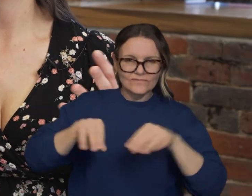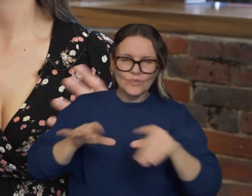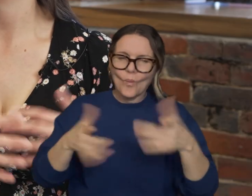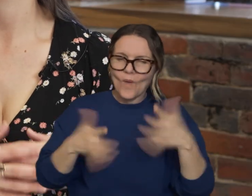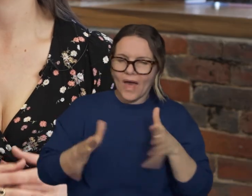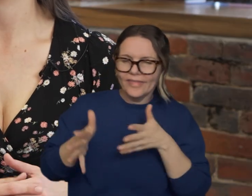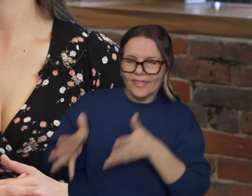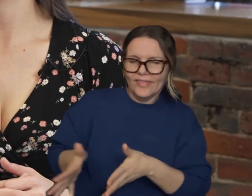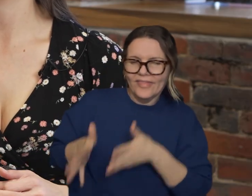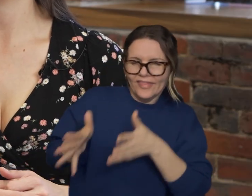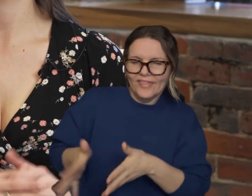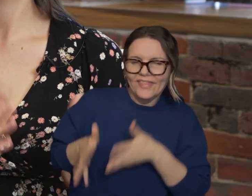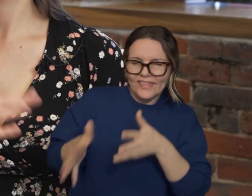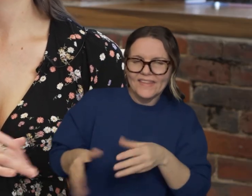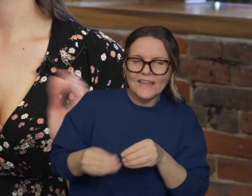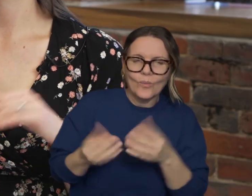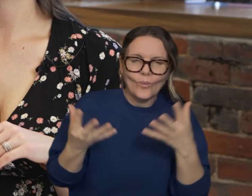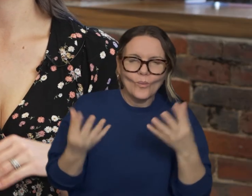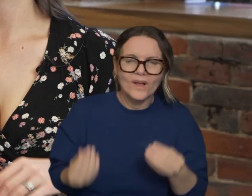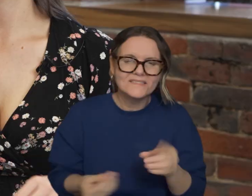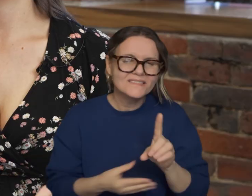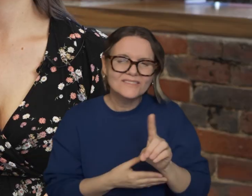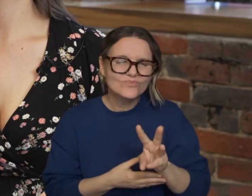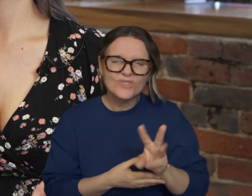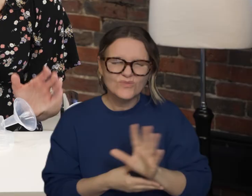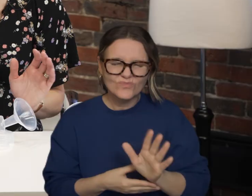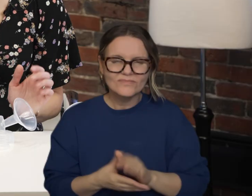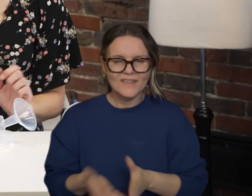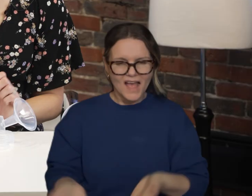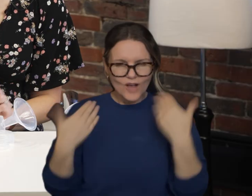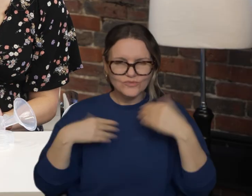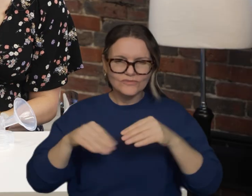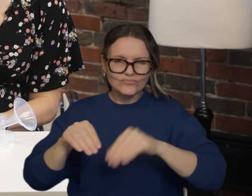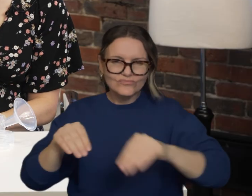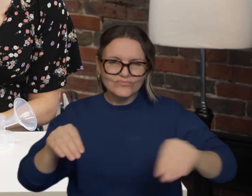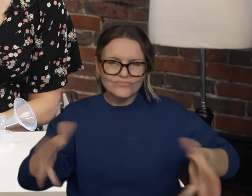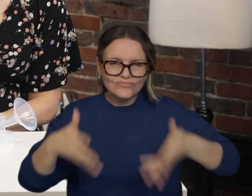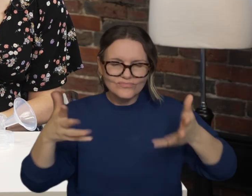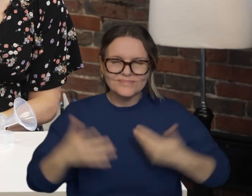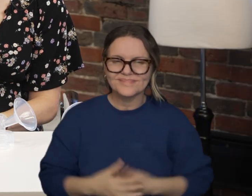to sit in that wet environment and then they can air dry so those are your two options for cleaning